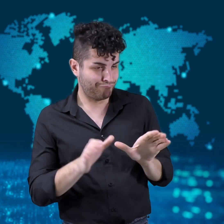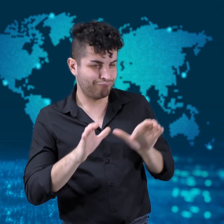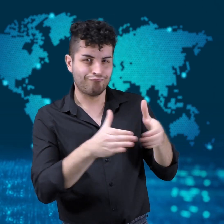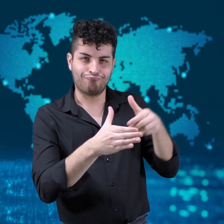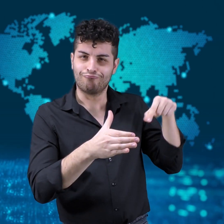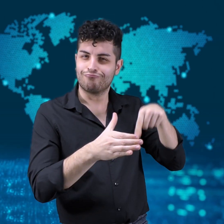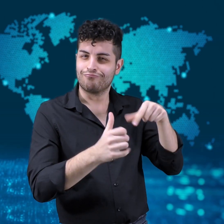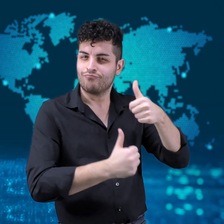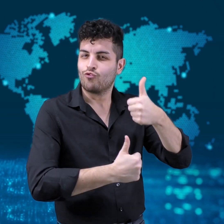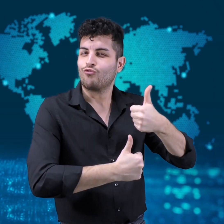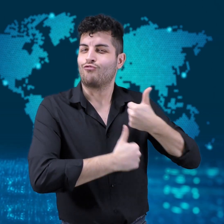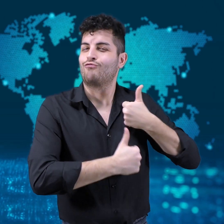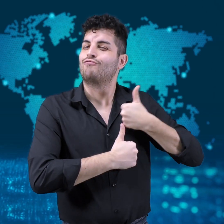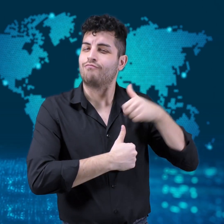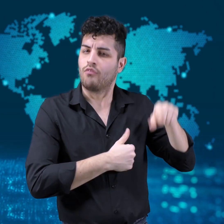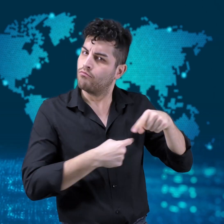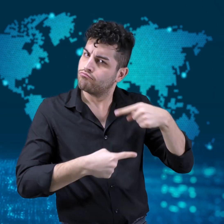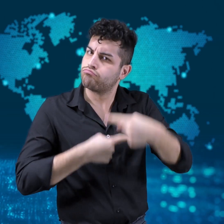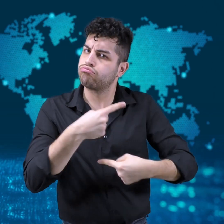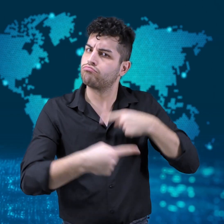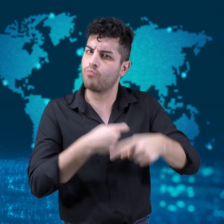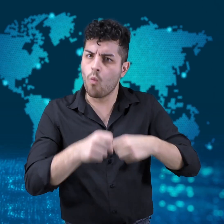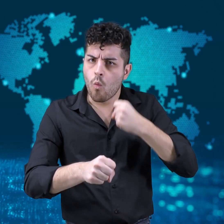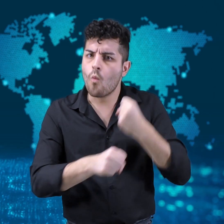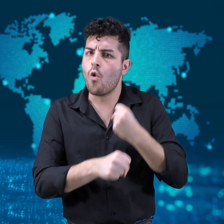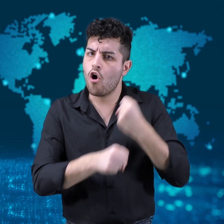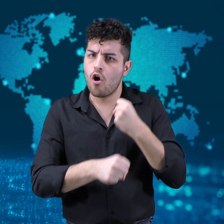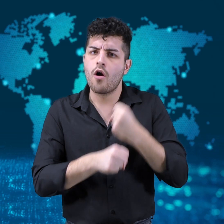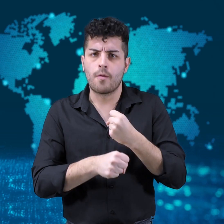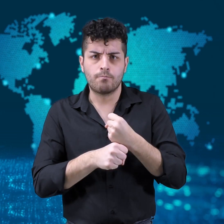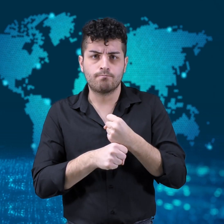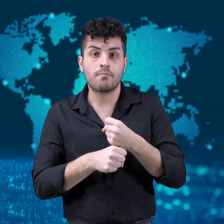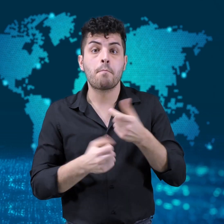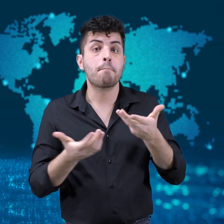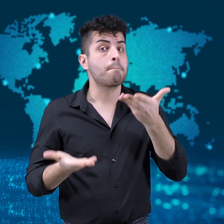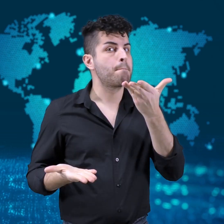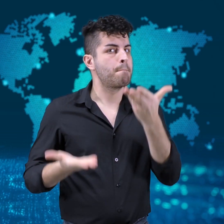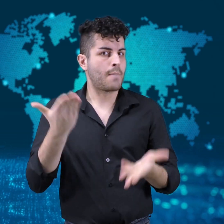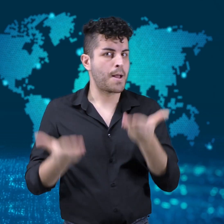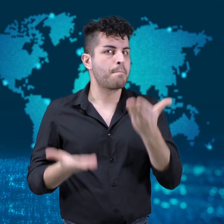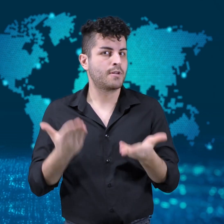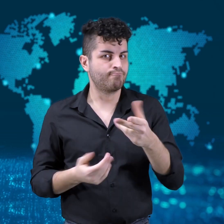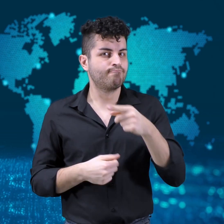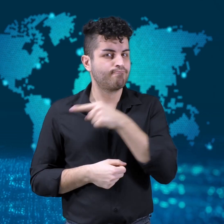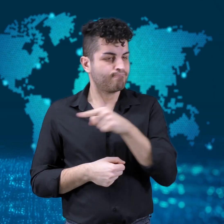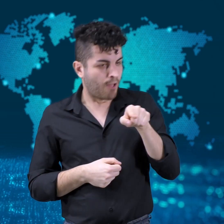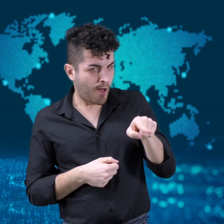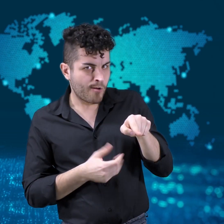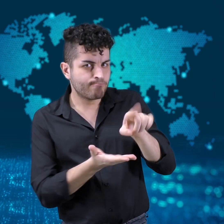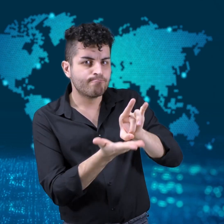been told they may be dismissed from the military.